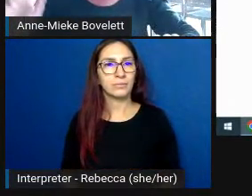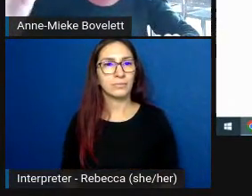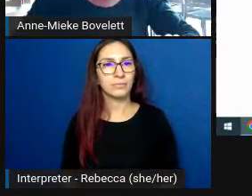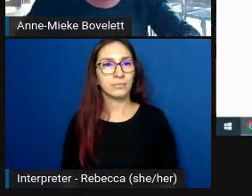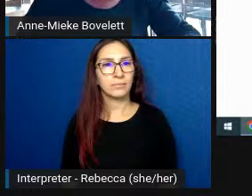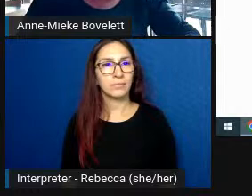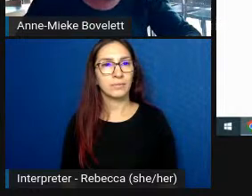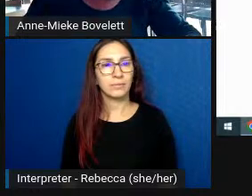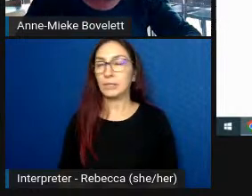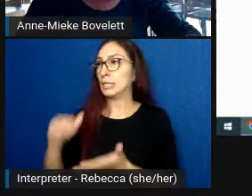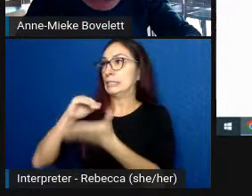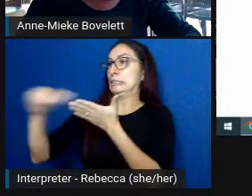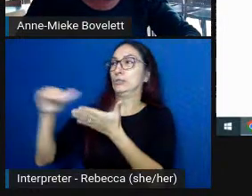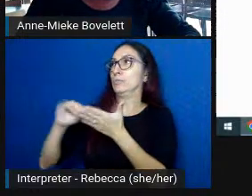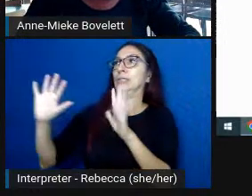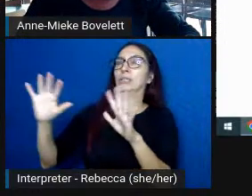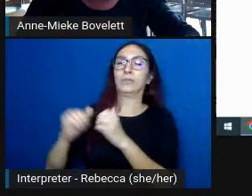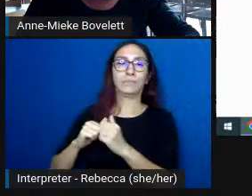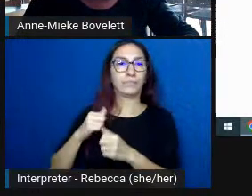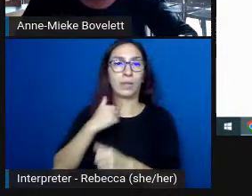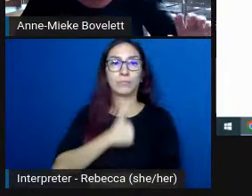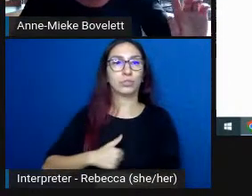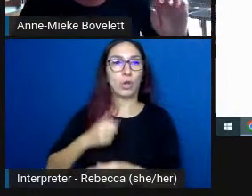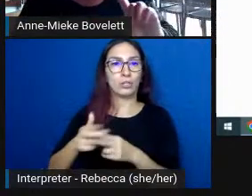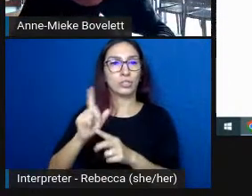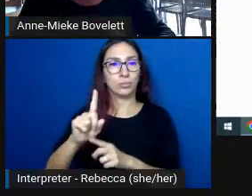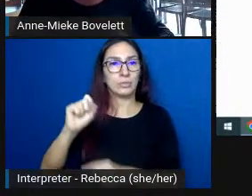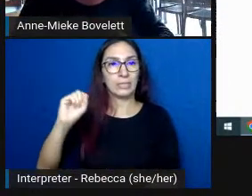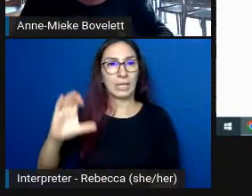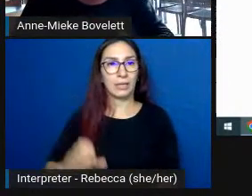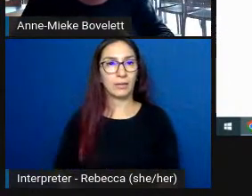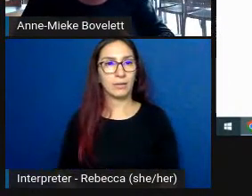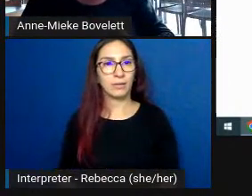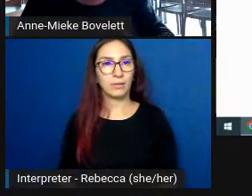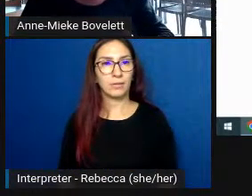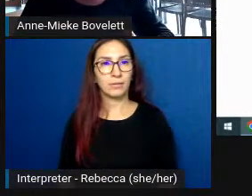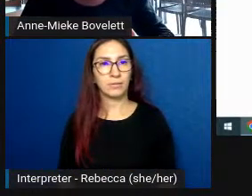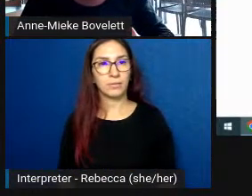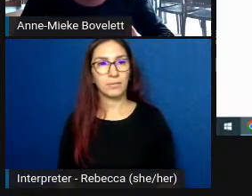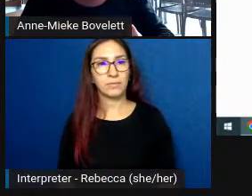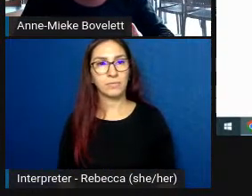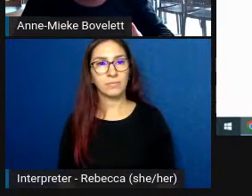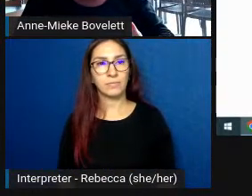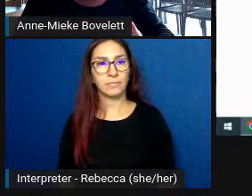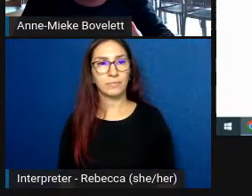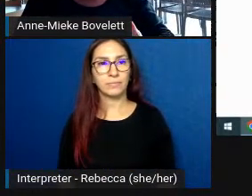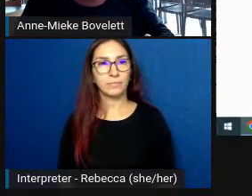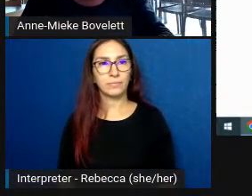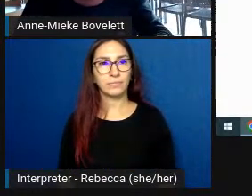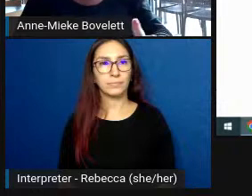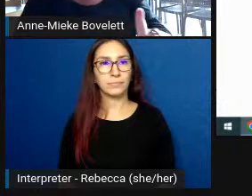his or someone here in the background? Excuse me. I’m sorry. Just a second.